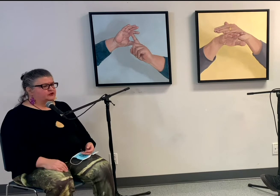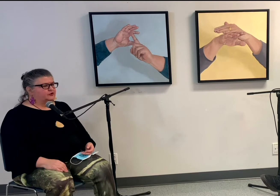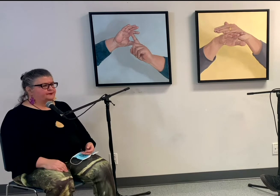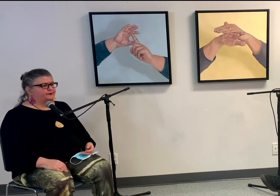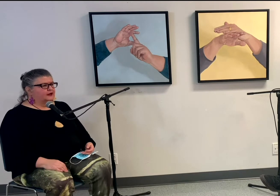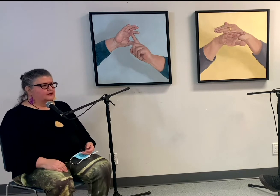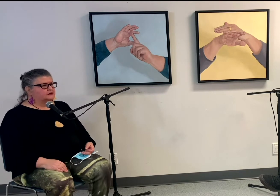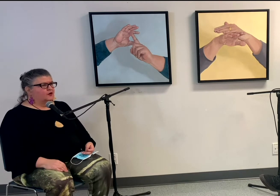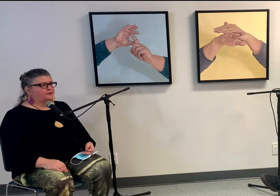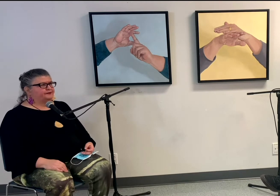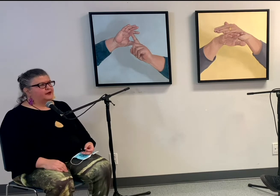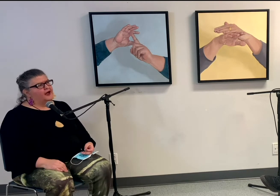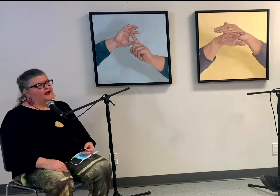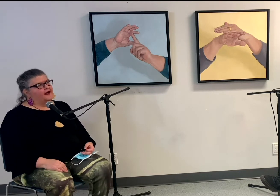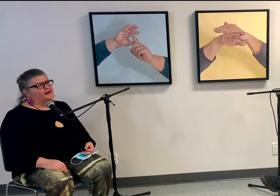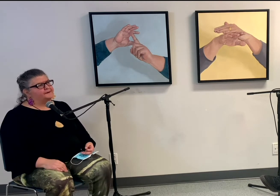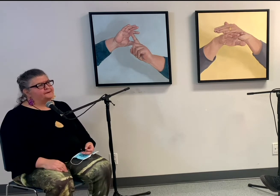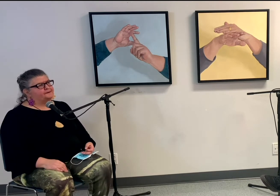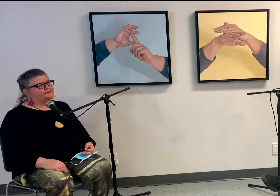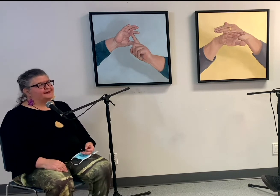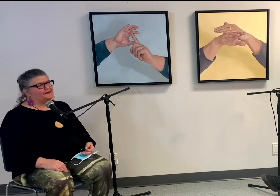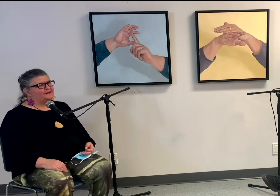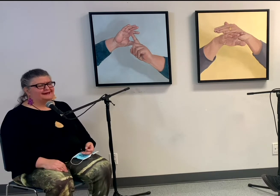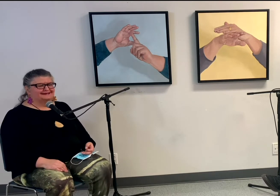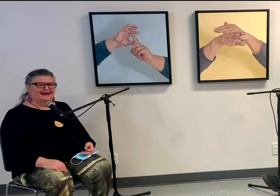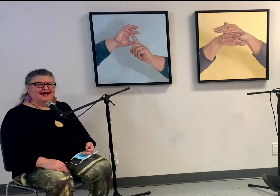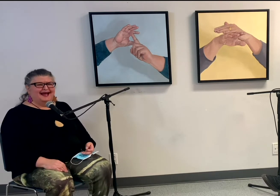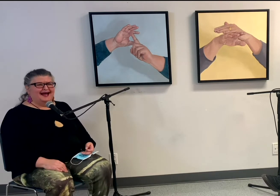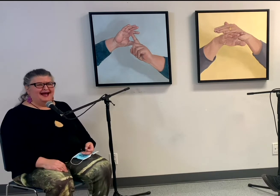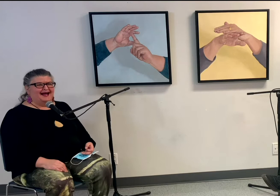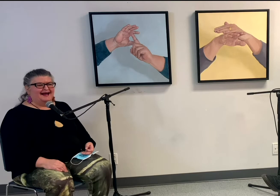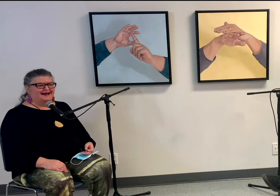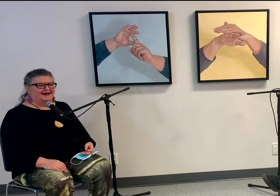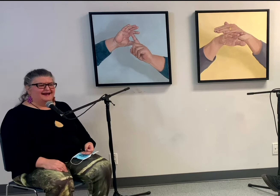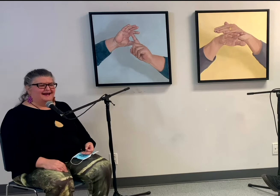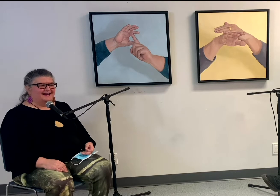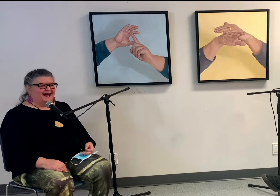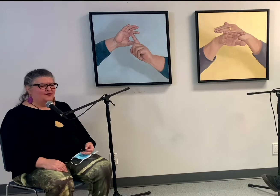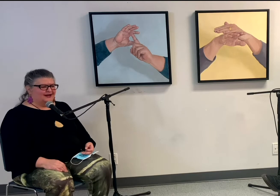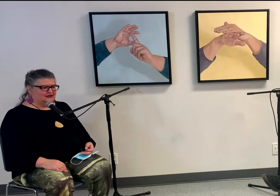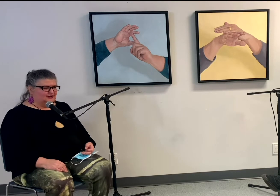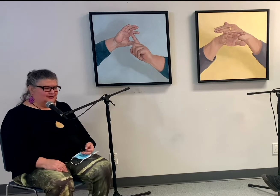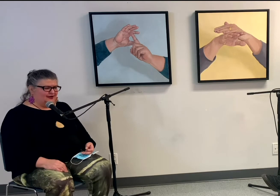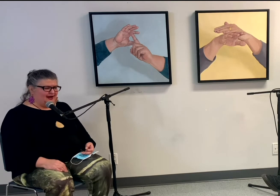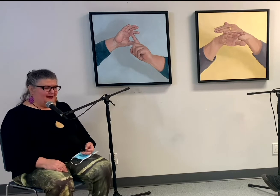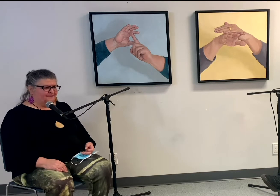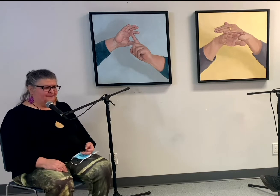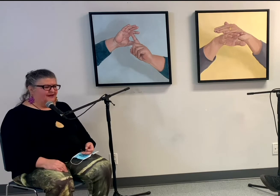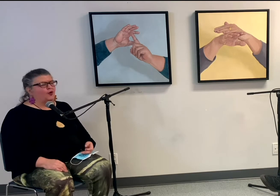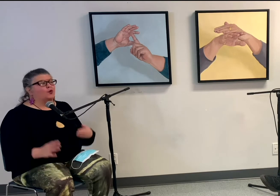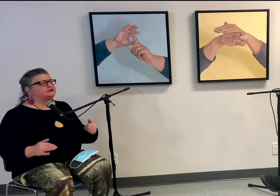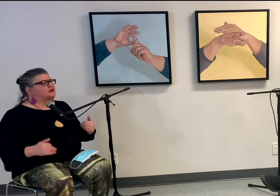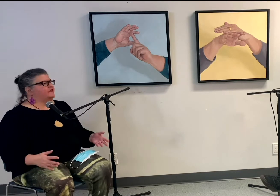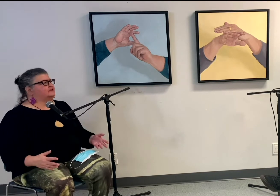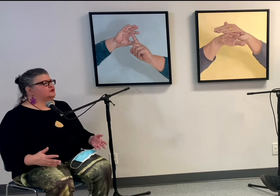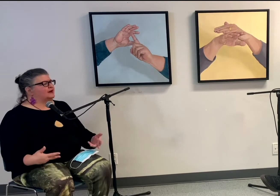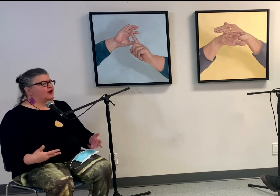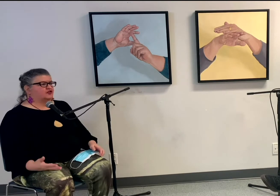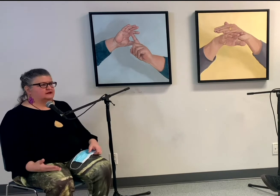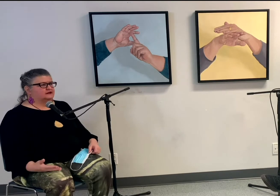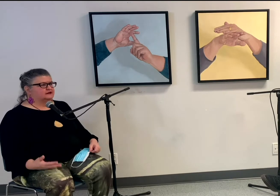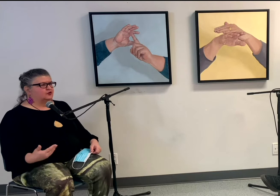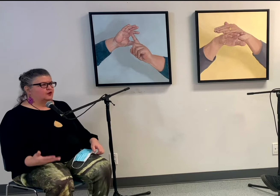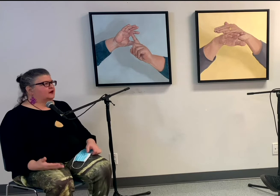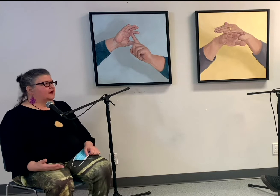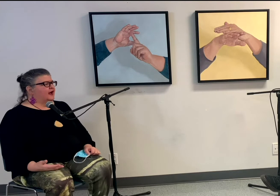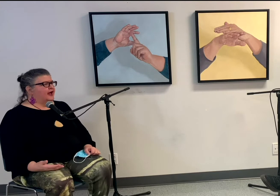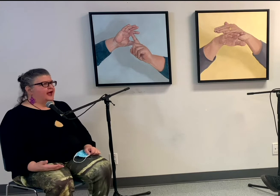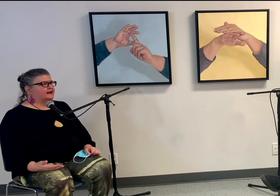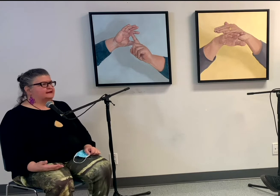too, um, um, uh, I went to, um, I've always loved doing Art in school and,